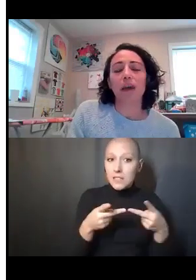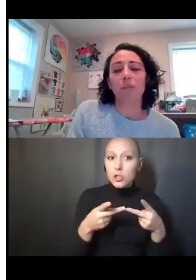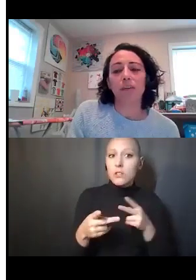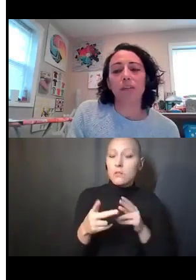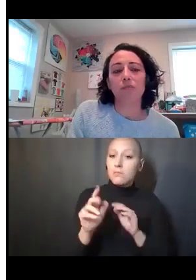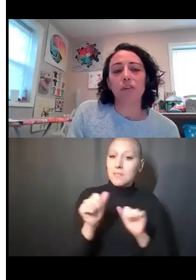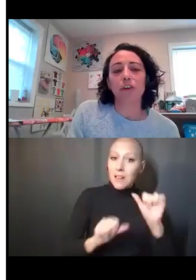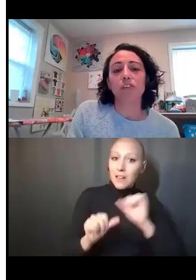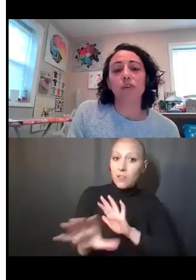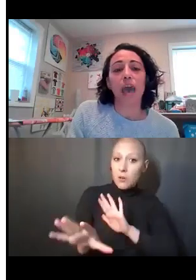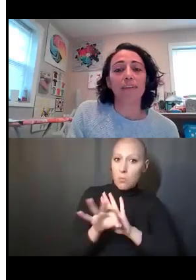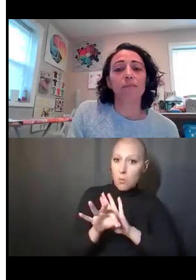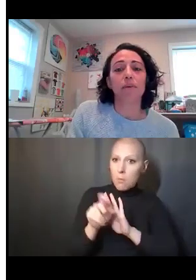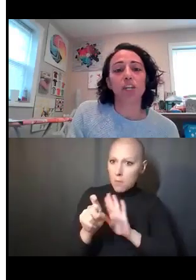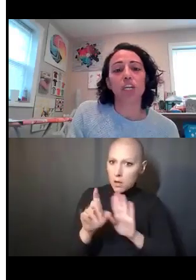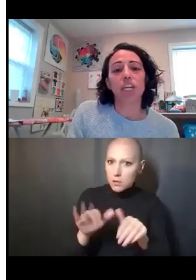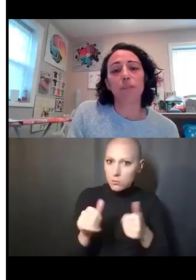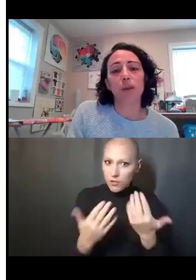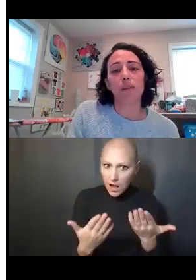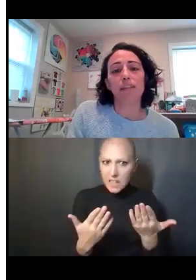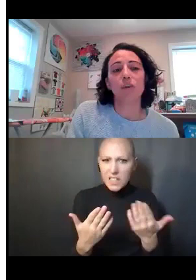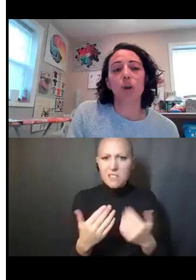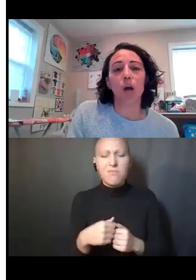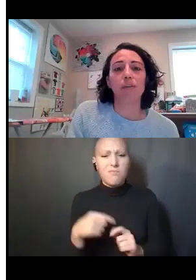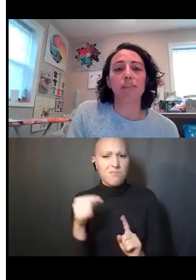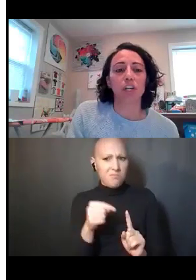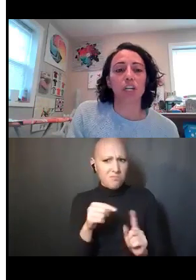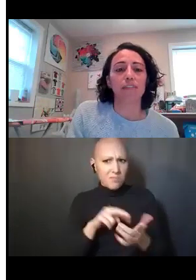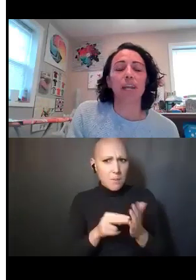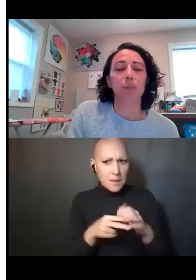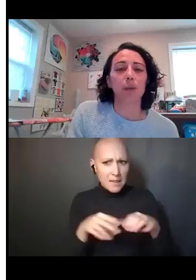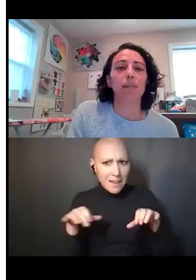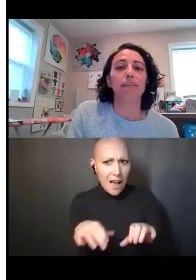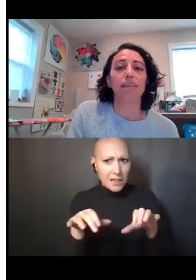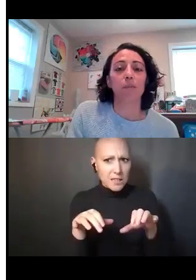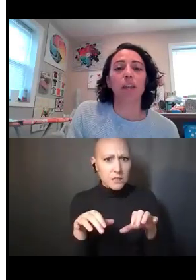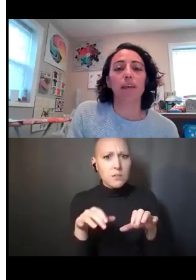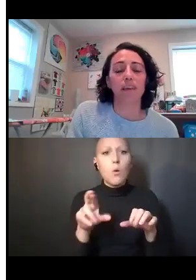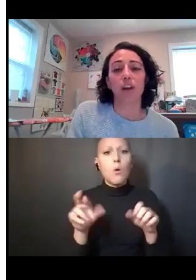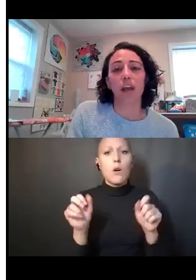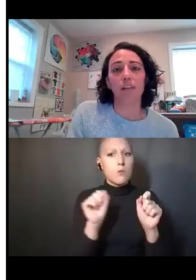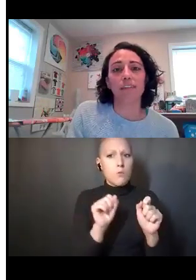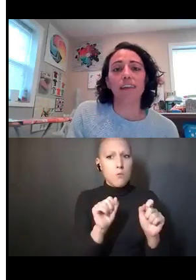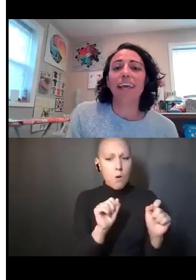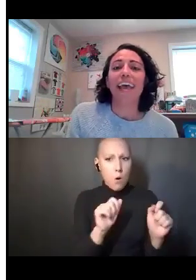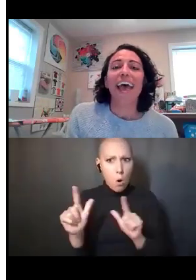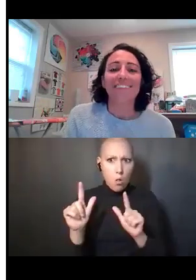about whether this refers to active position and appointments or all positions and appointments that someone has ever held.